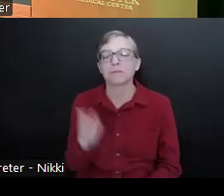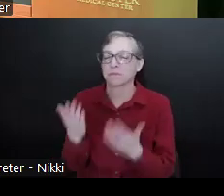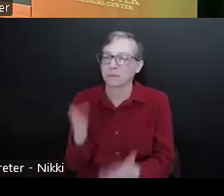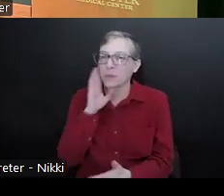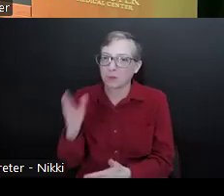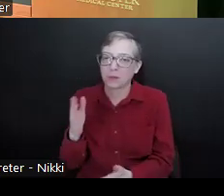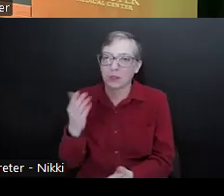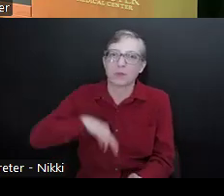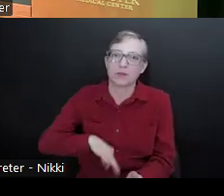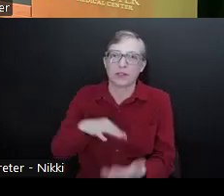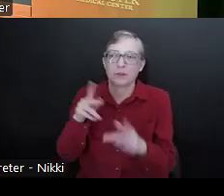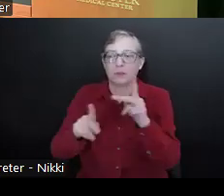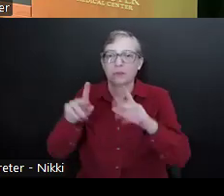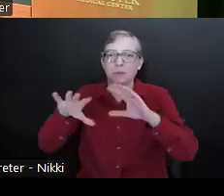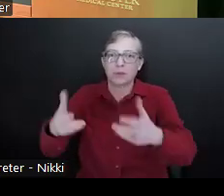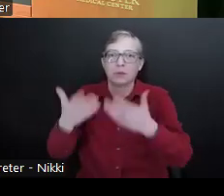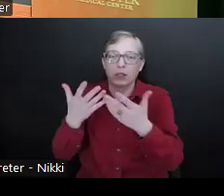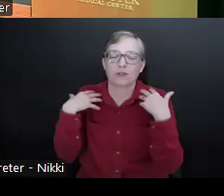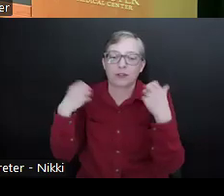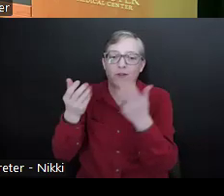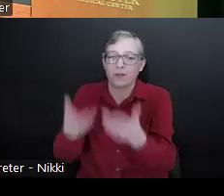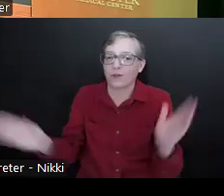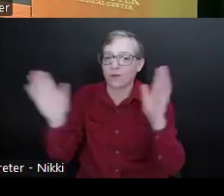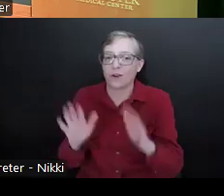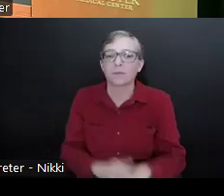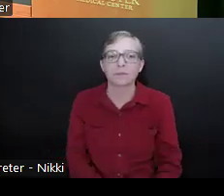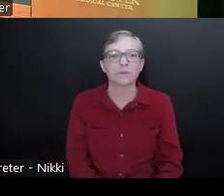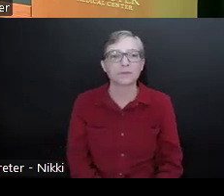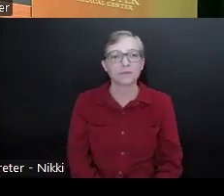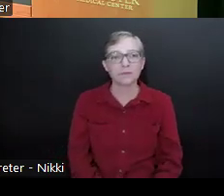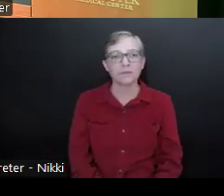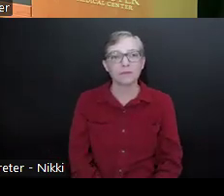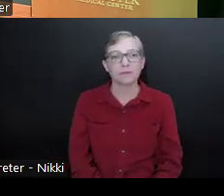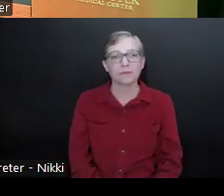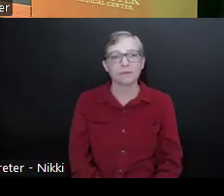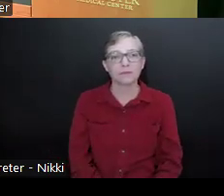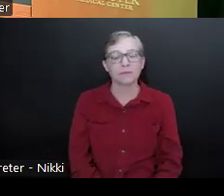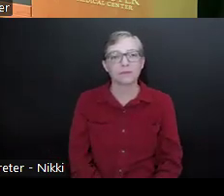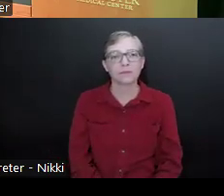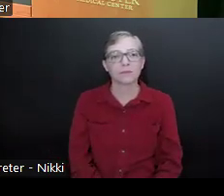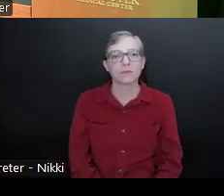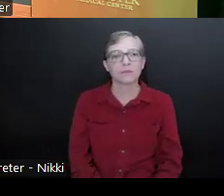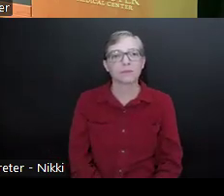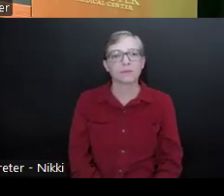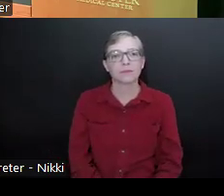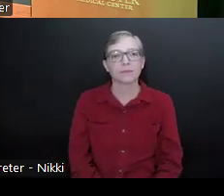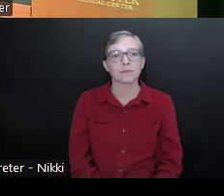health so that was that's basically what I wanted to cover today there are a few kind of